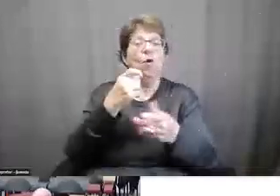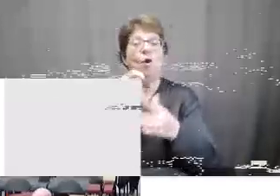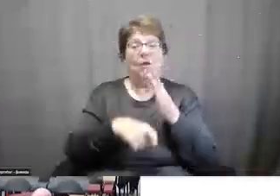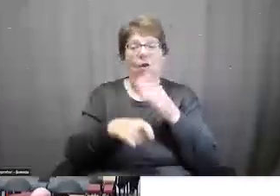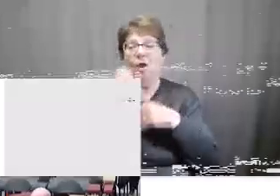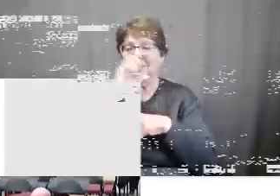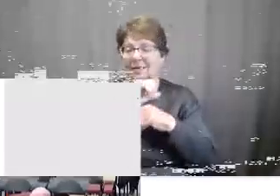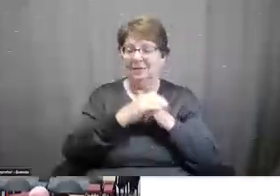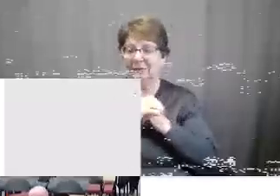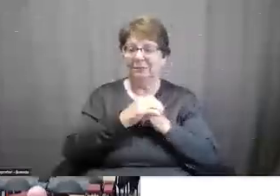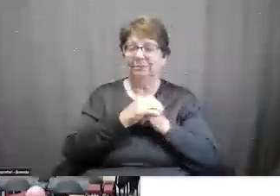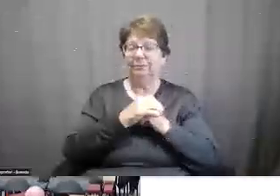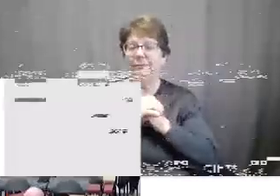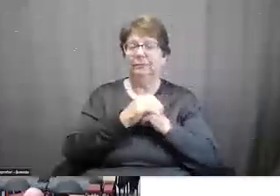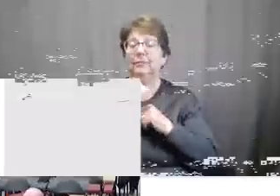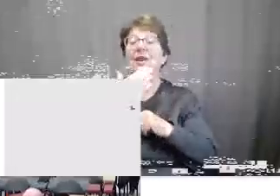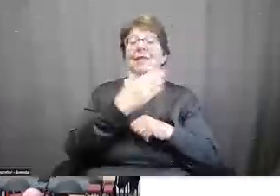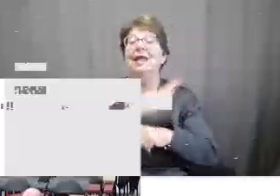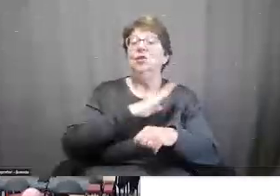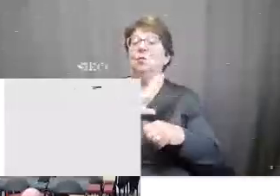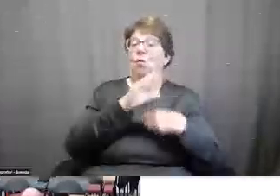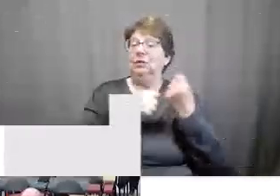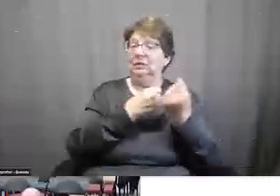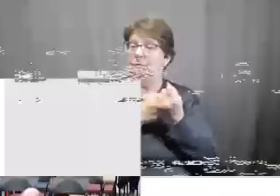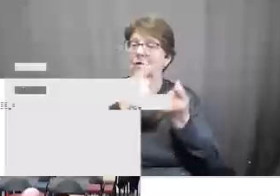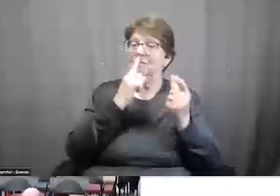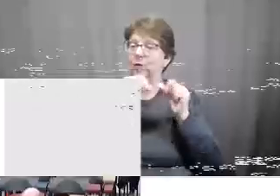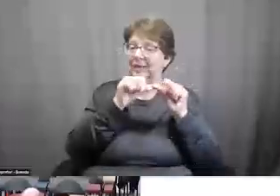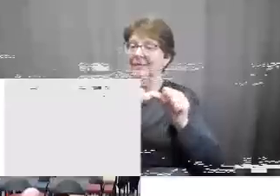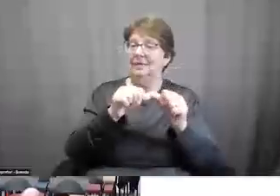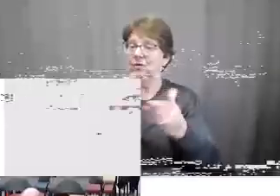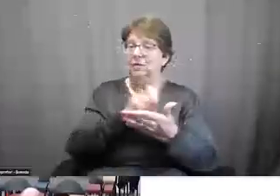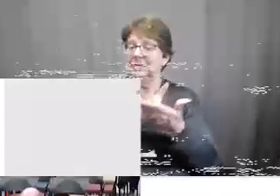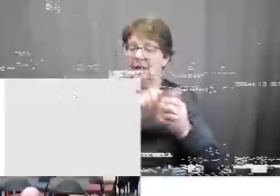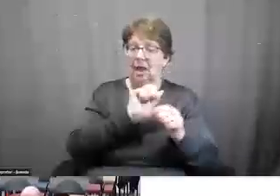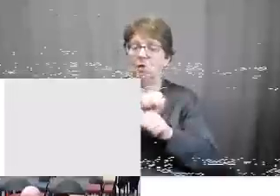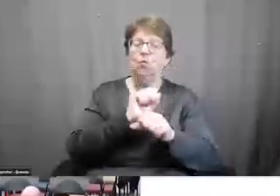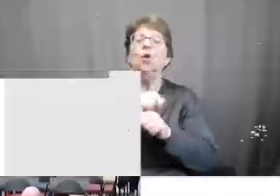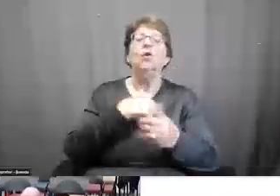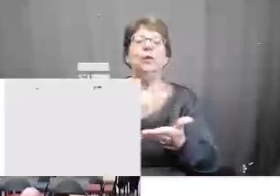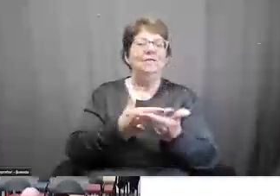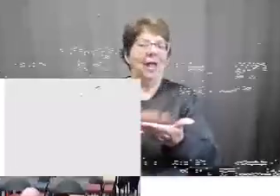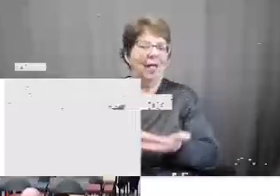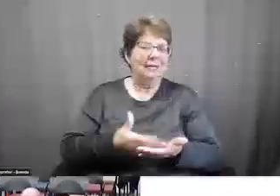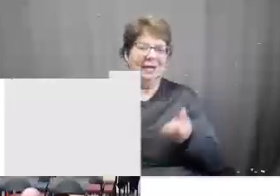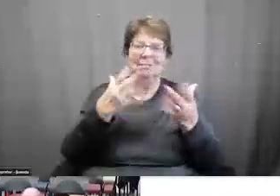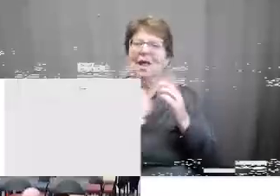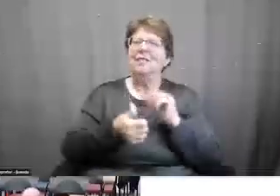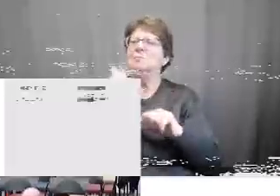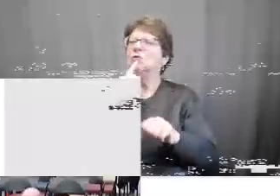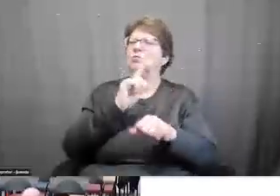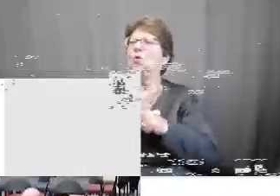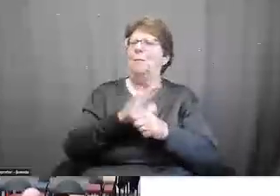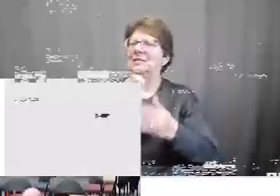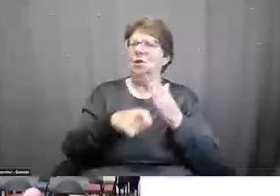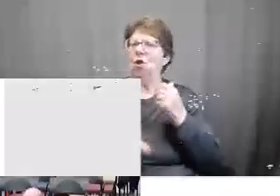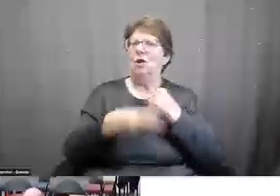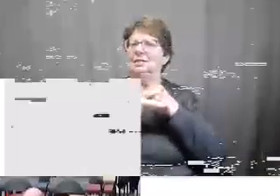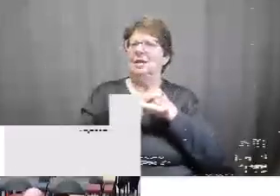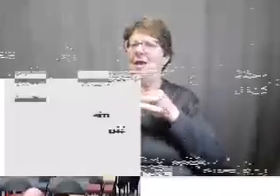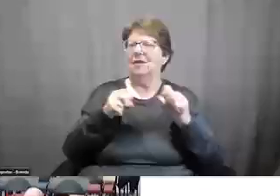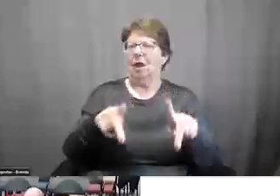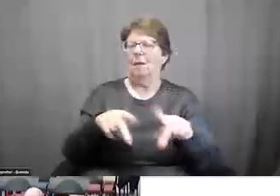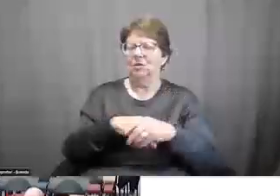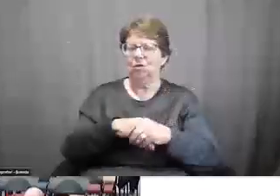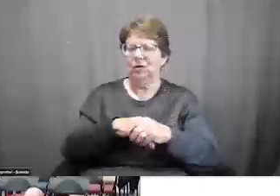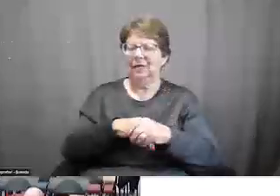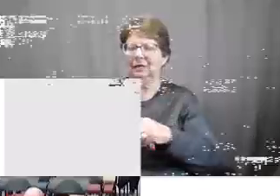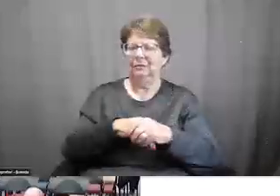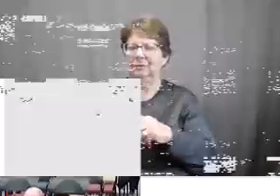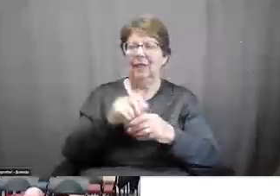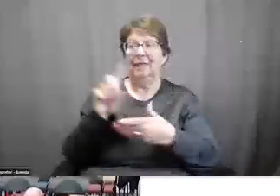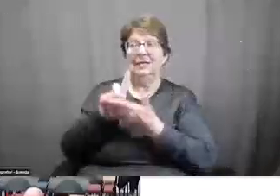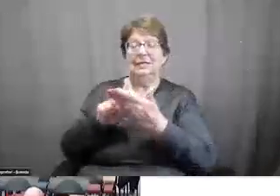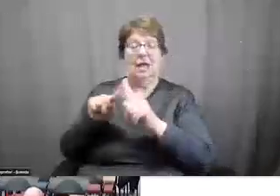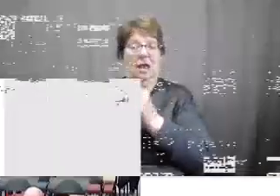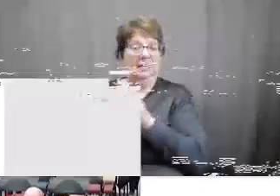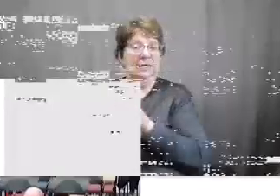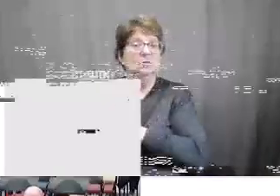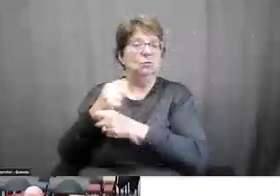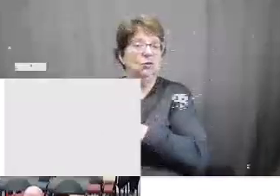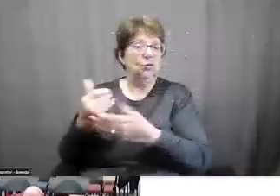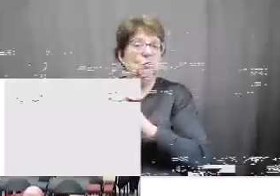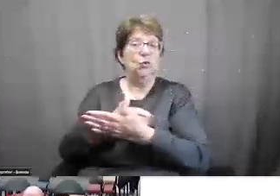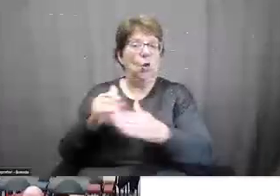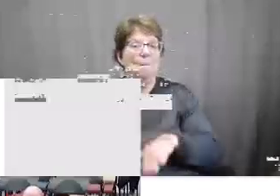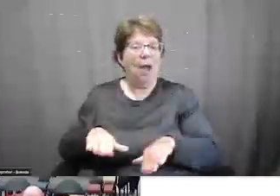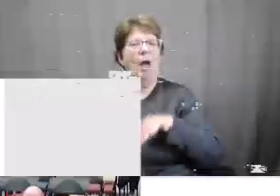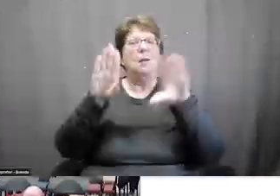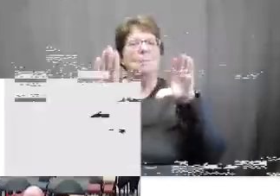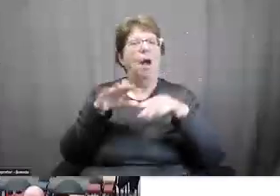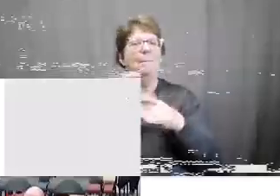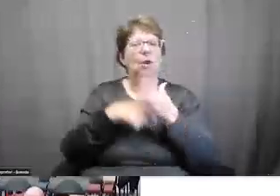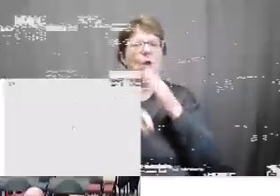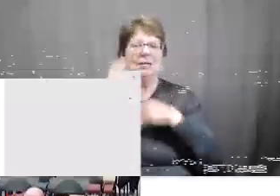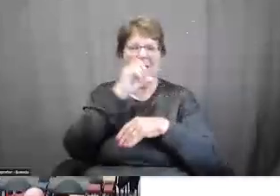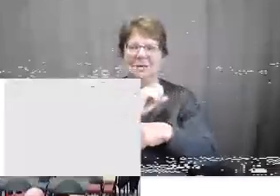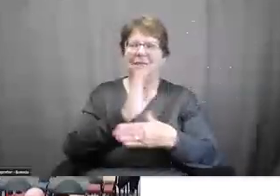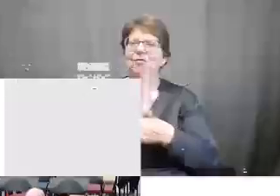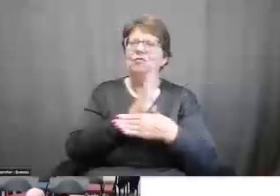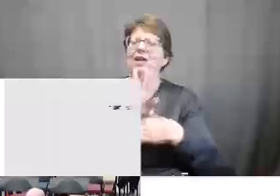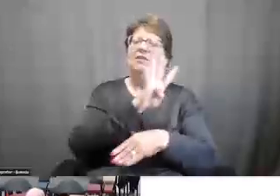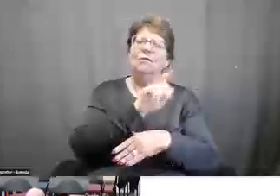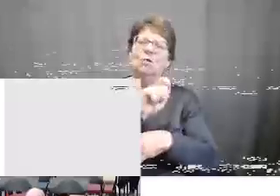Boardroom: Thanks to the board's support for the continued design work, we have validated many of the most promising cost-saving opportunities, and our design team has produced a new bottom-up cost estimate in the range of $4.9 to $5.3 billion.